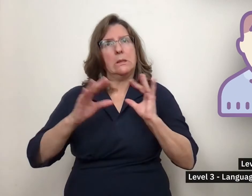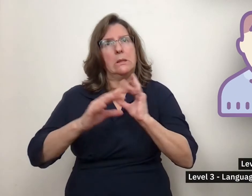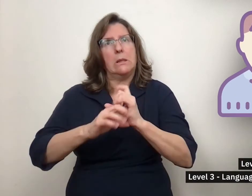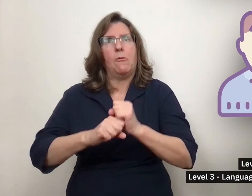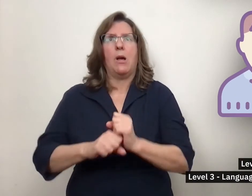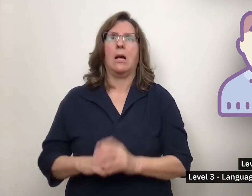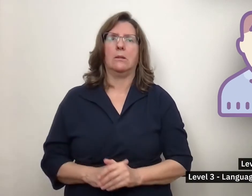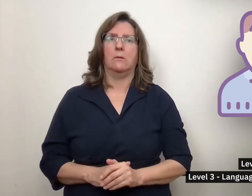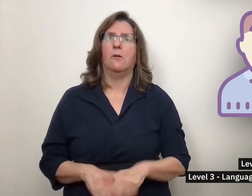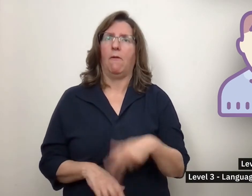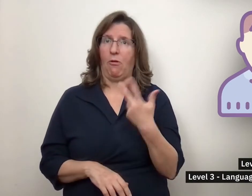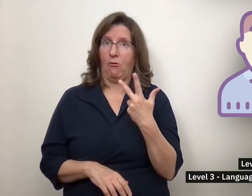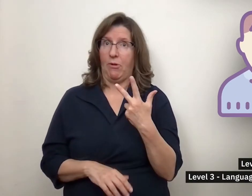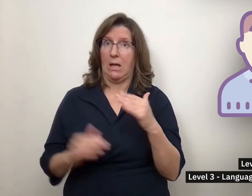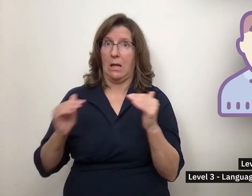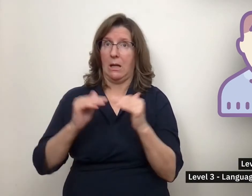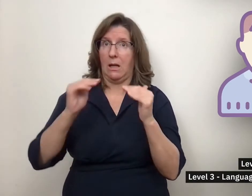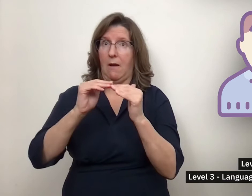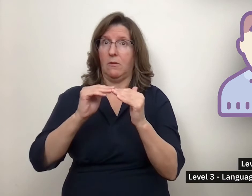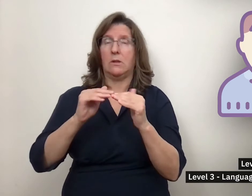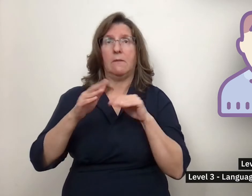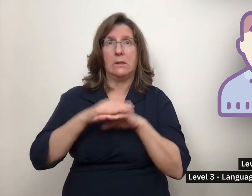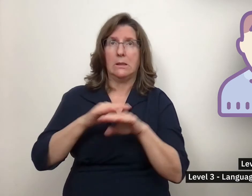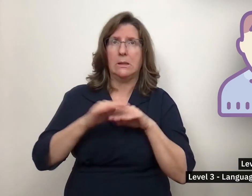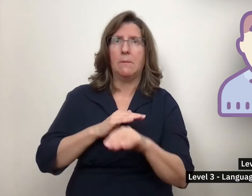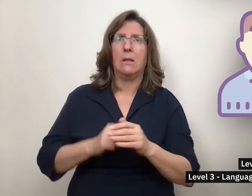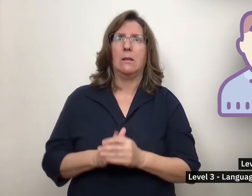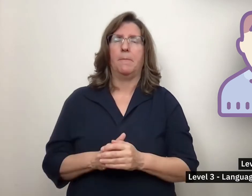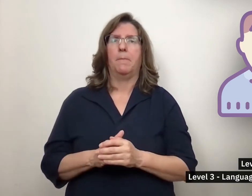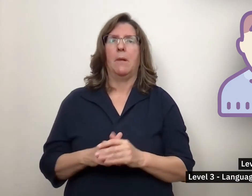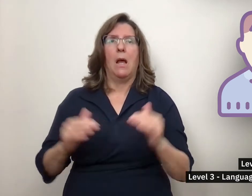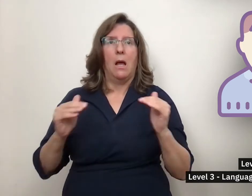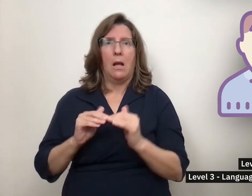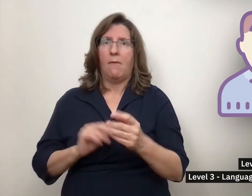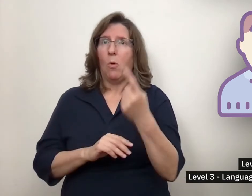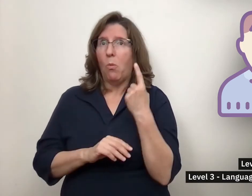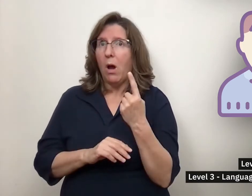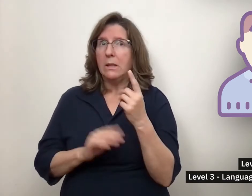To summarize, the definitions of the 3 levels of accessibility are . . .